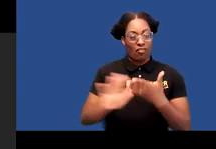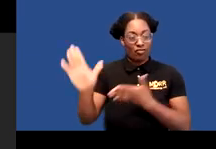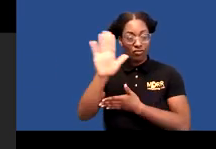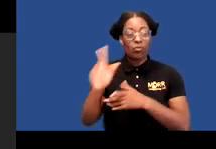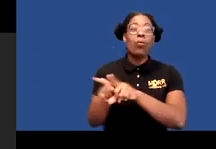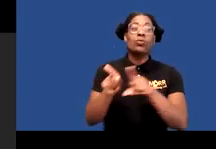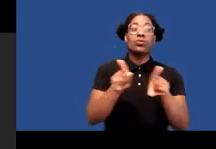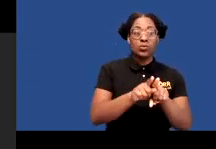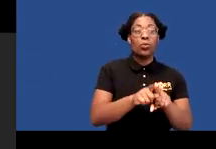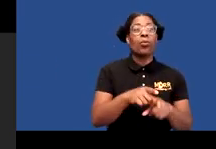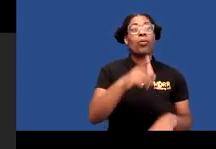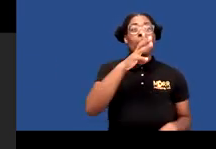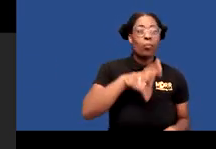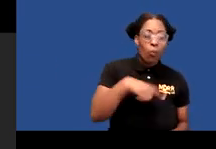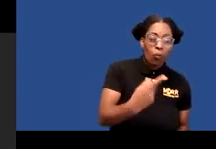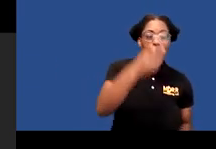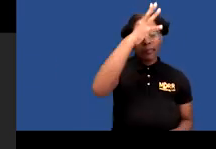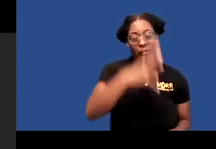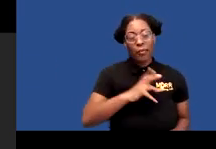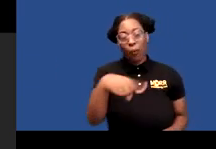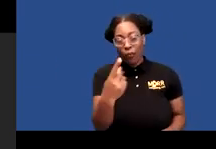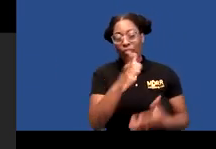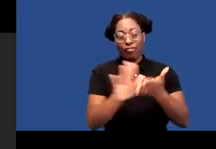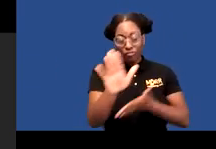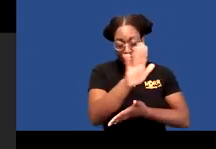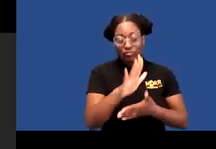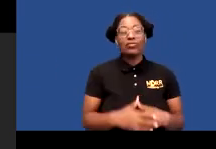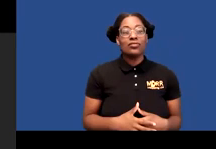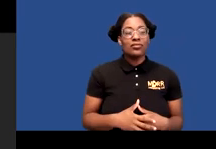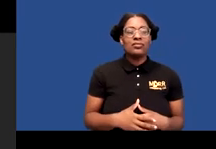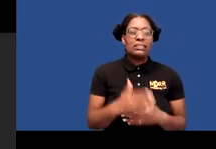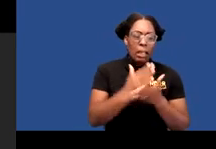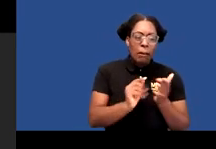And then we also have participants from fully online colleges.